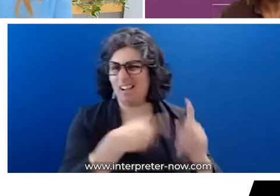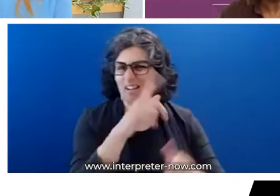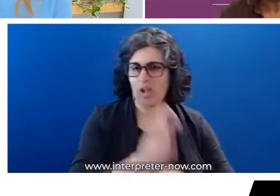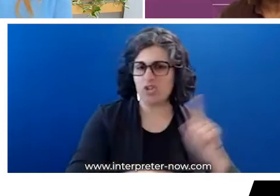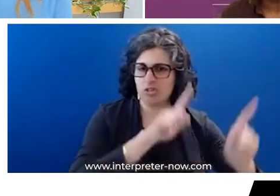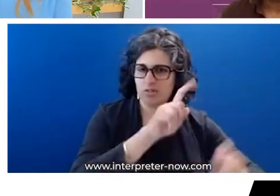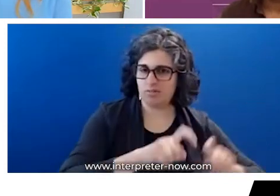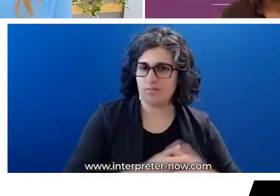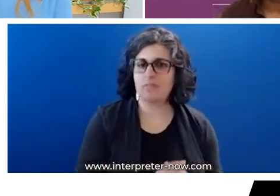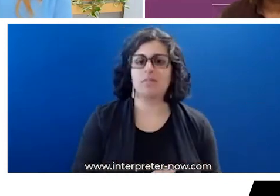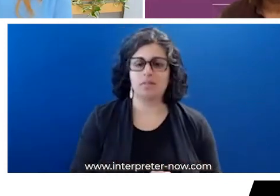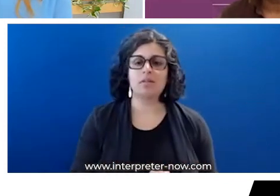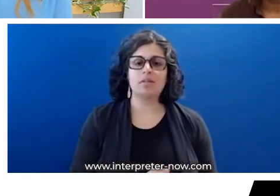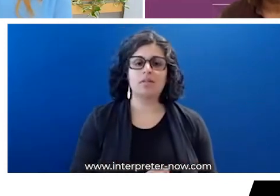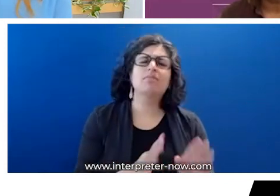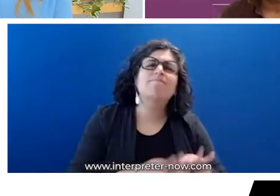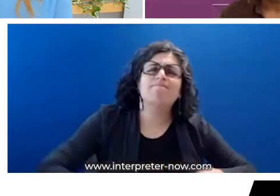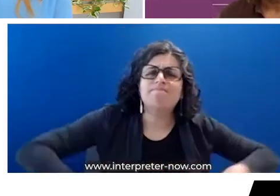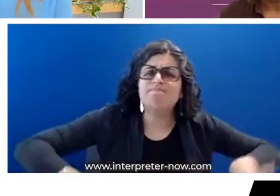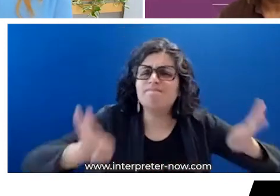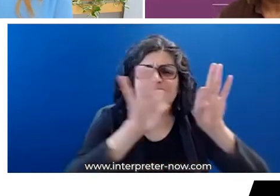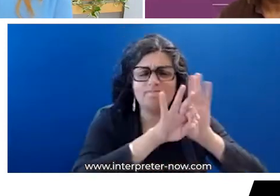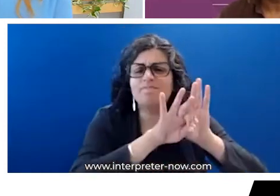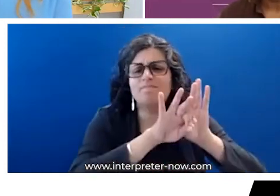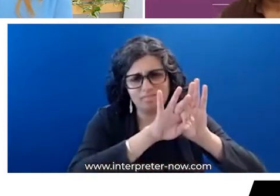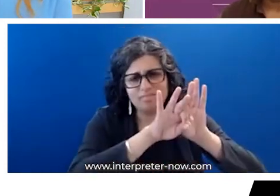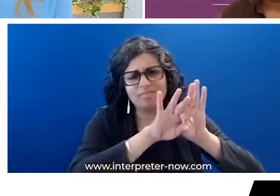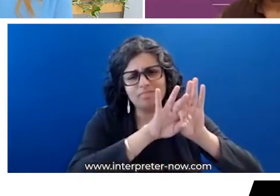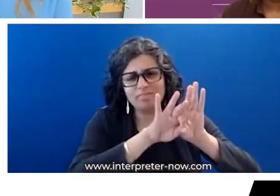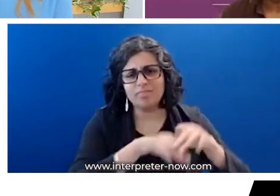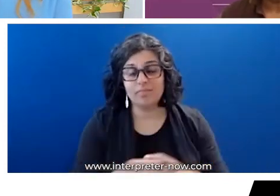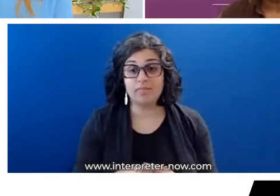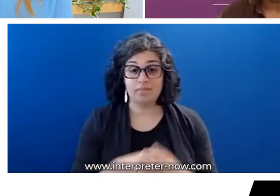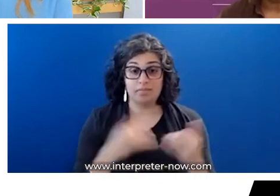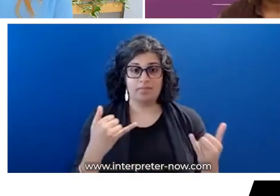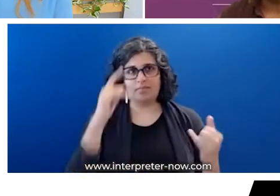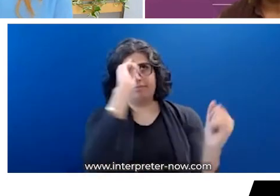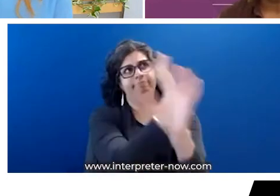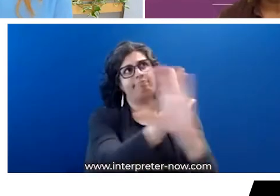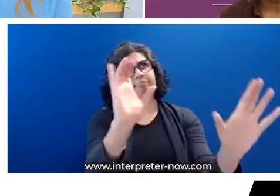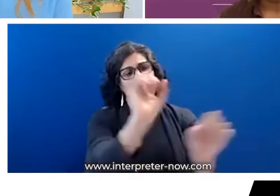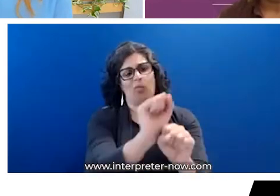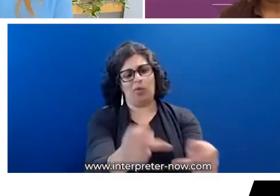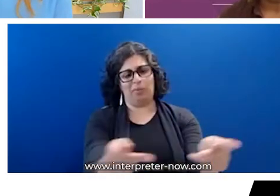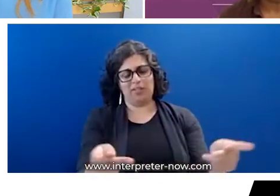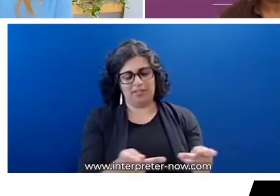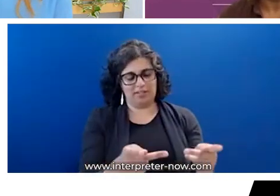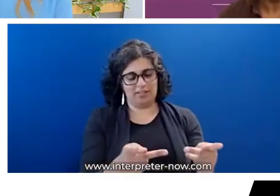I think that's really critical. And right now, when I think about the workplace, again, I go back to the level of busyness,